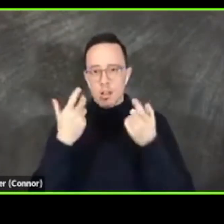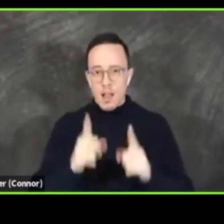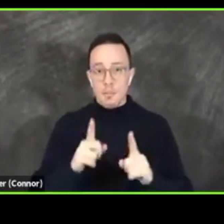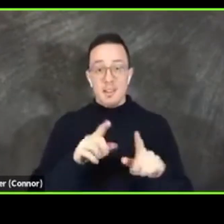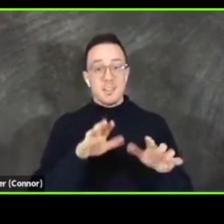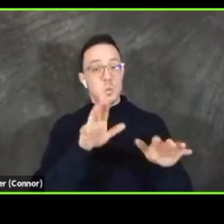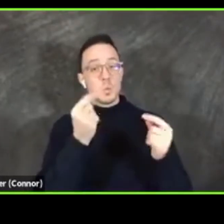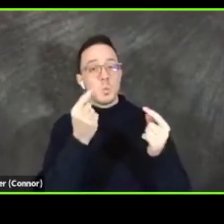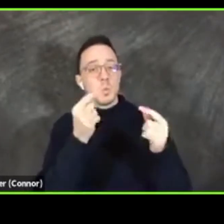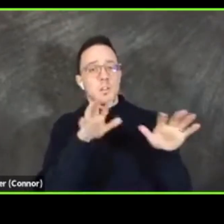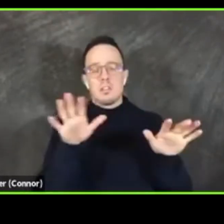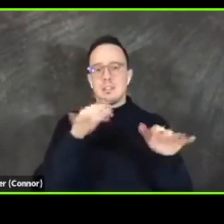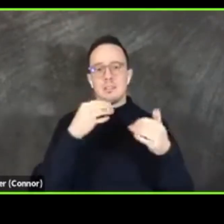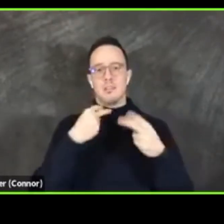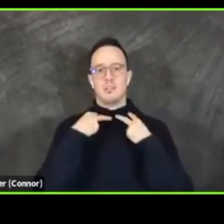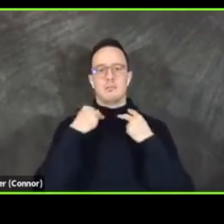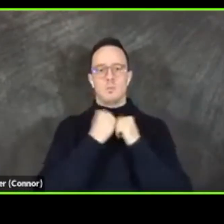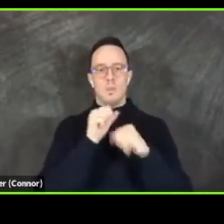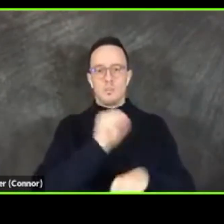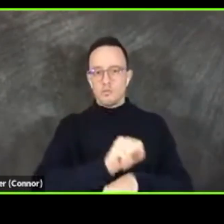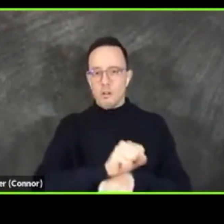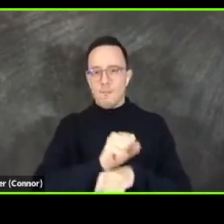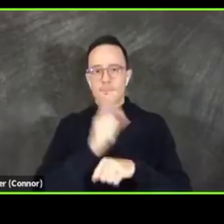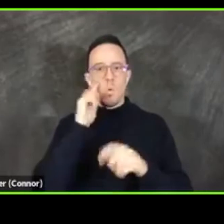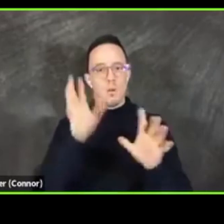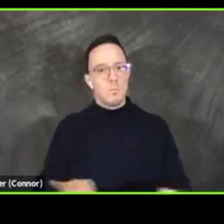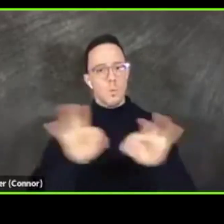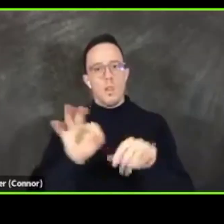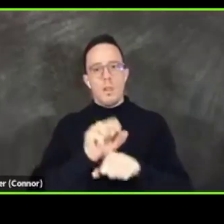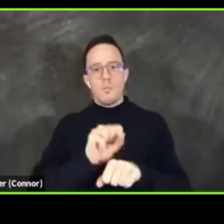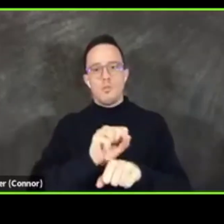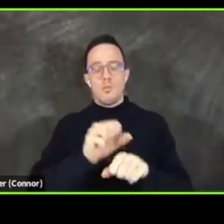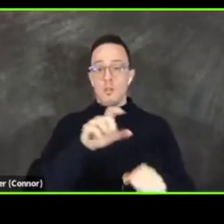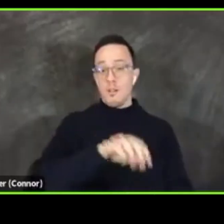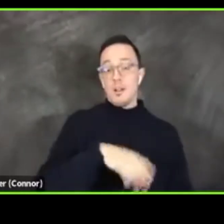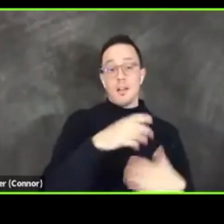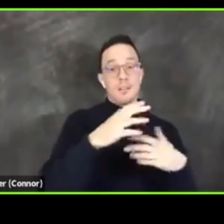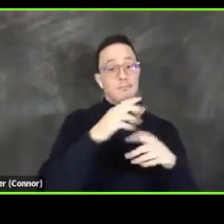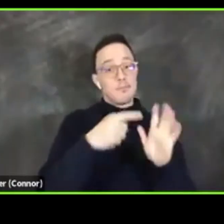THEY ARE OUR NANNIES AND DELIVERY CARRIERS, NURSES AND TEACHERS, AND